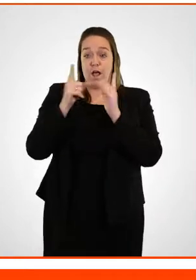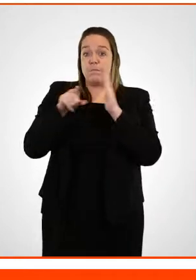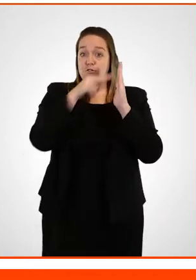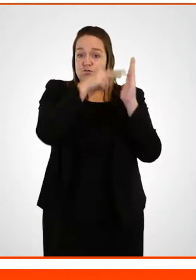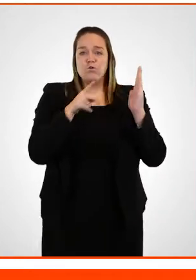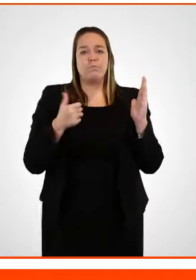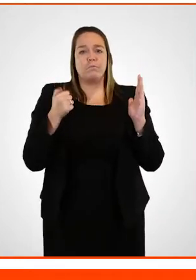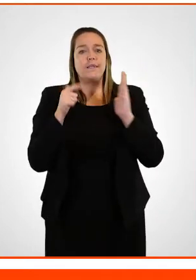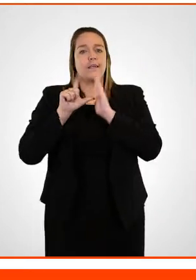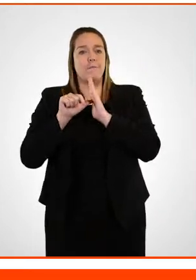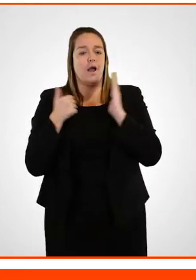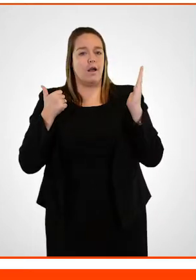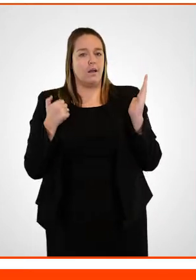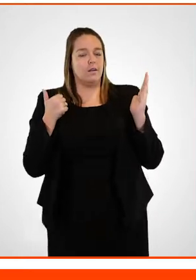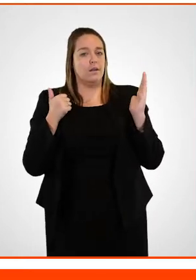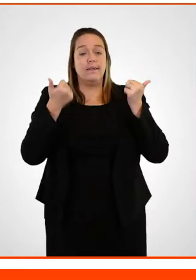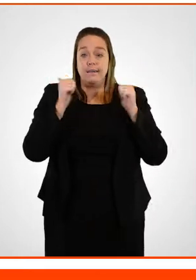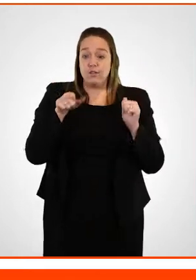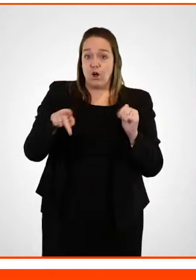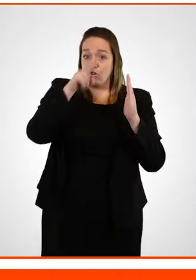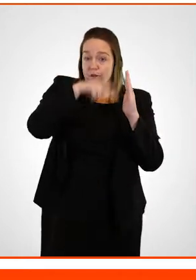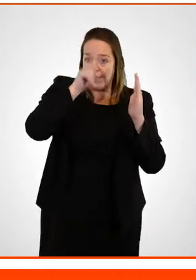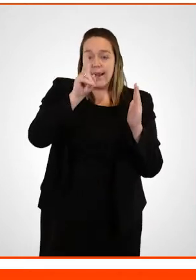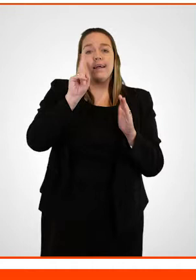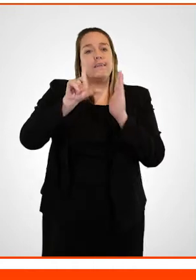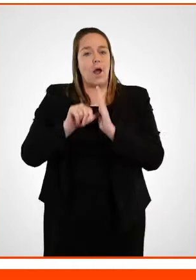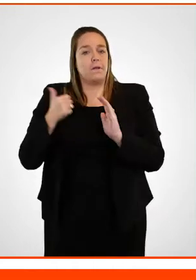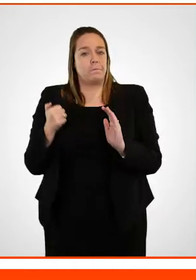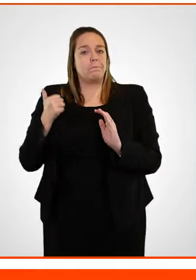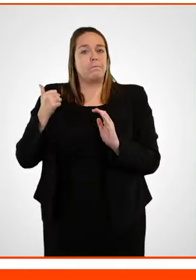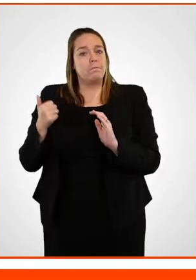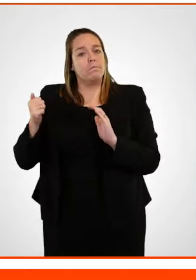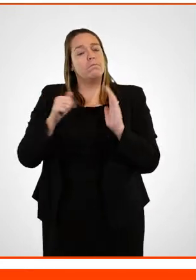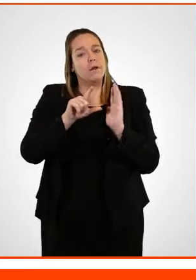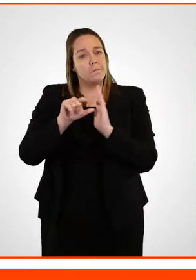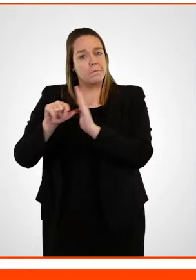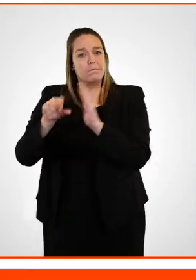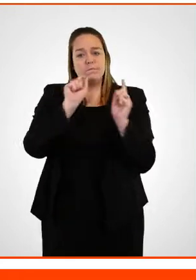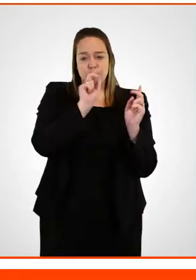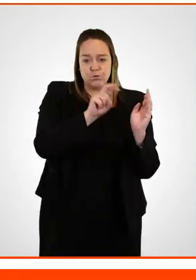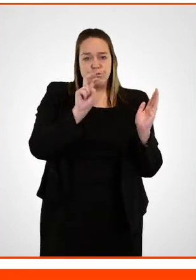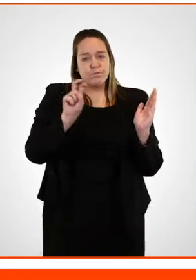and then each successive re-reading we're going to time them. And then what we're going to shoot to do